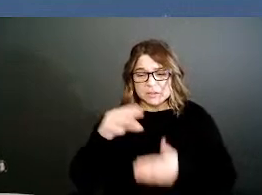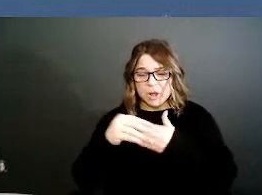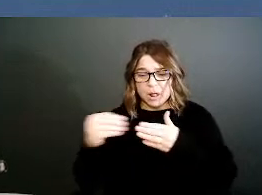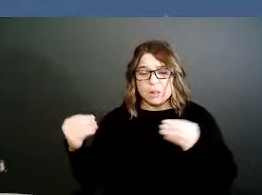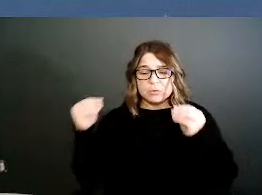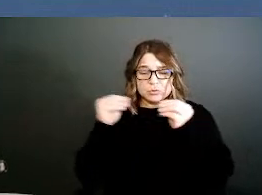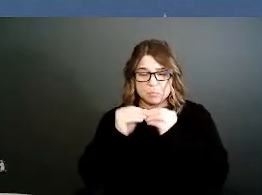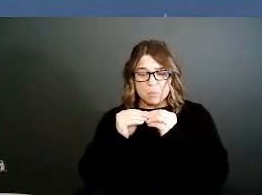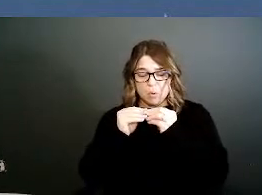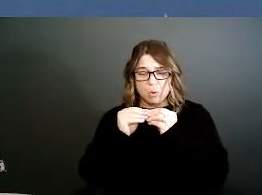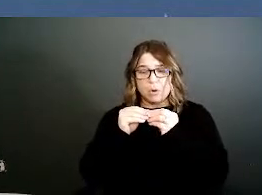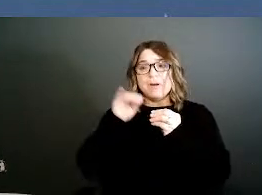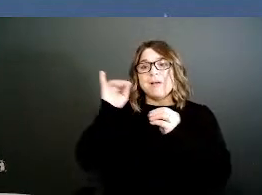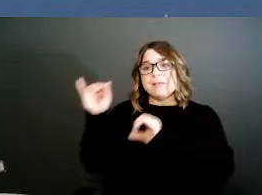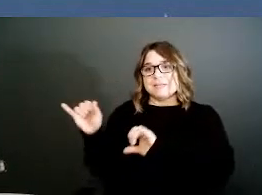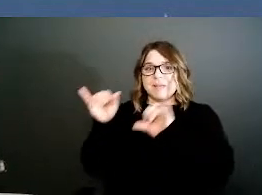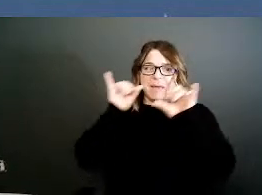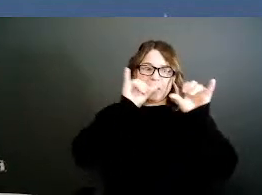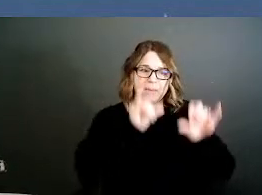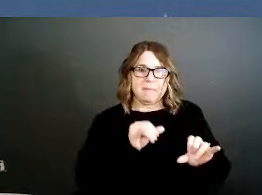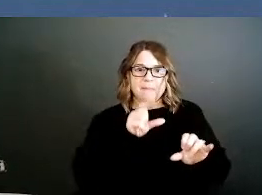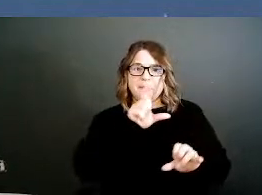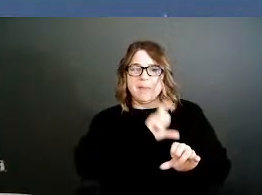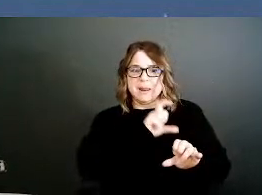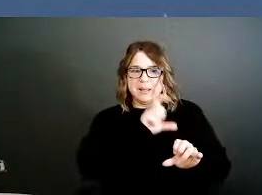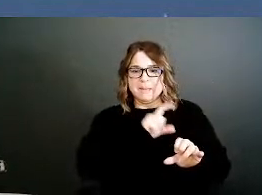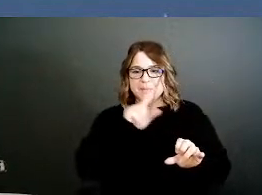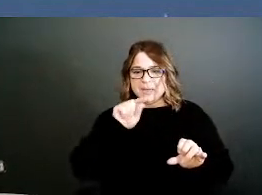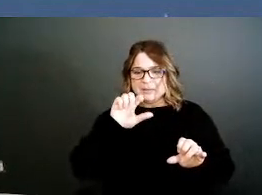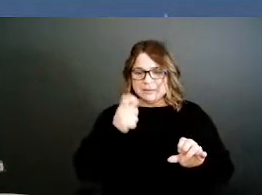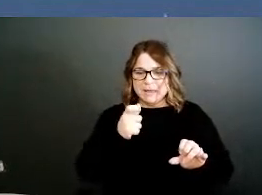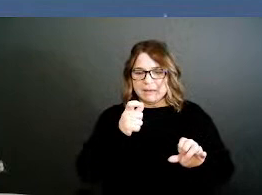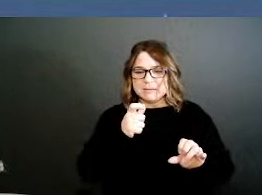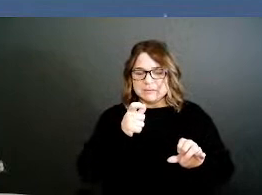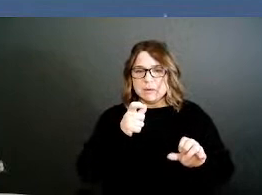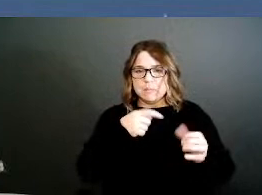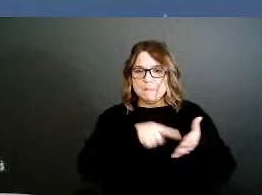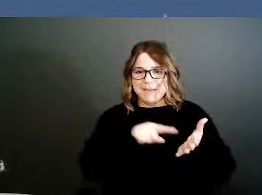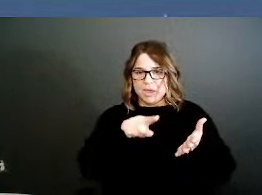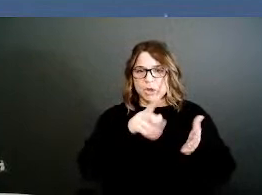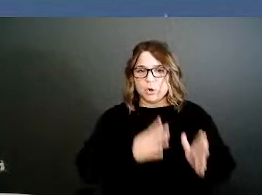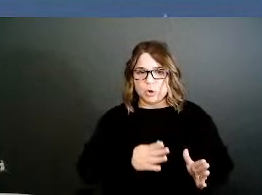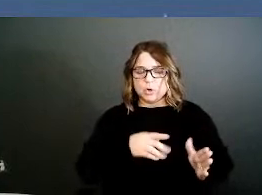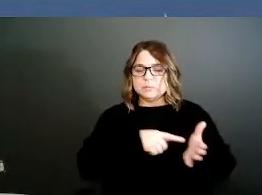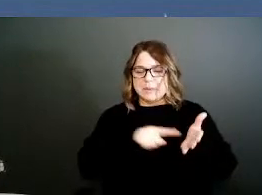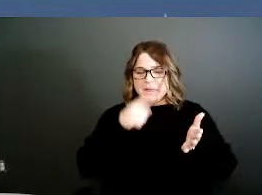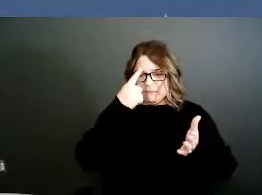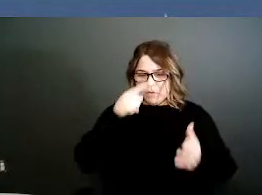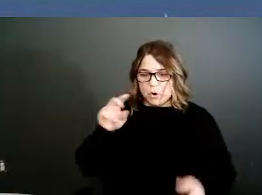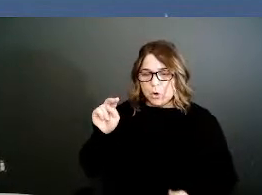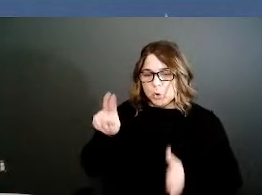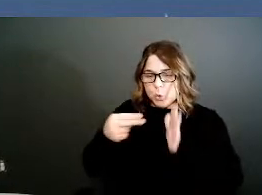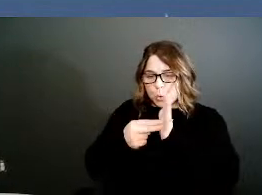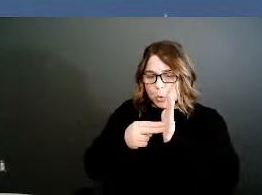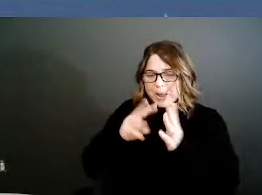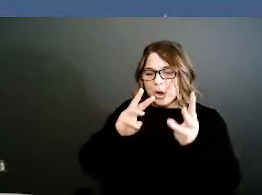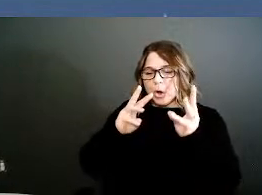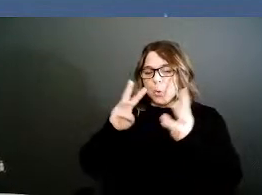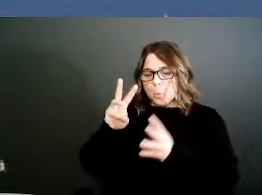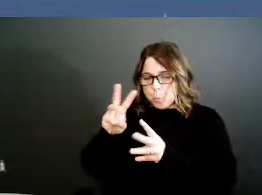THAT'S WHAT MINNEAPOLIS TAXPAYERS PAID LAST YEAR ON NUCLEAR WEAPONS ALONE, AT LEAST $228 FOR EVERY CHILD AND ADULT.